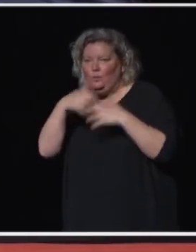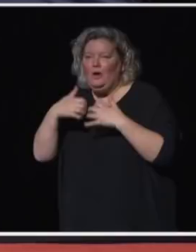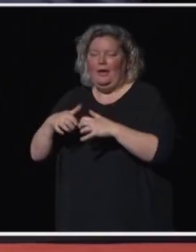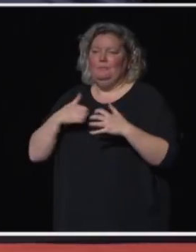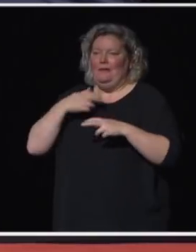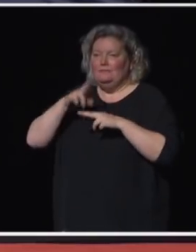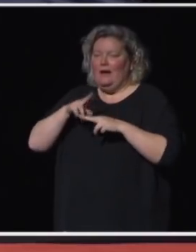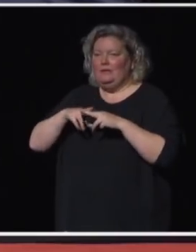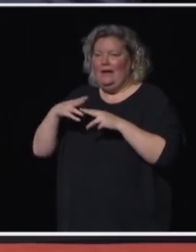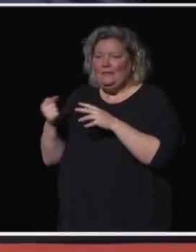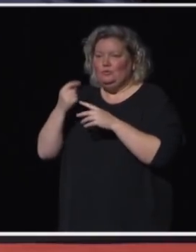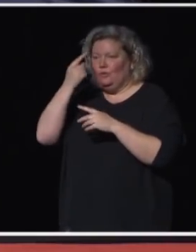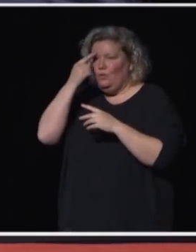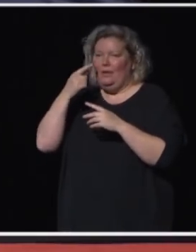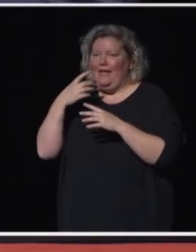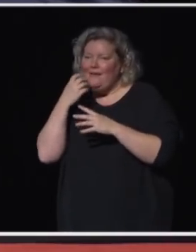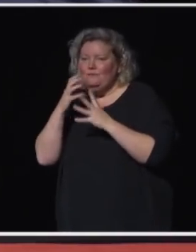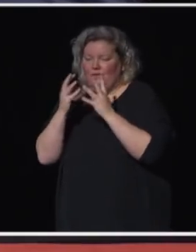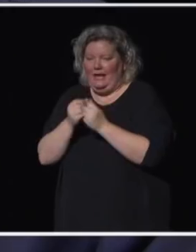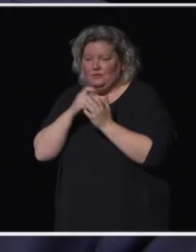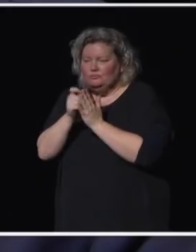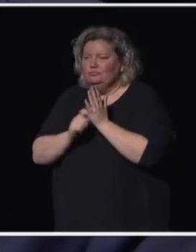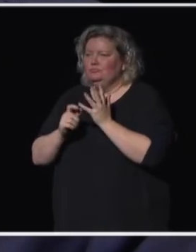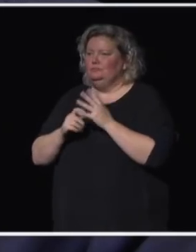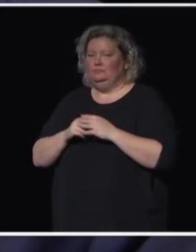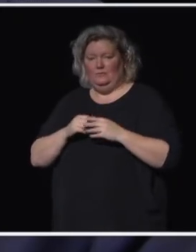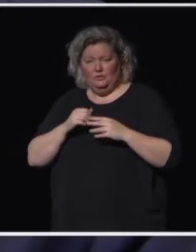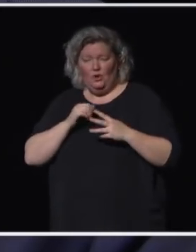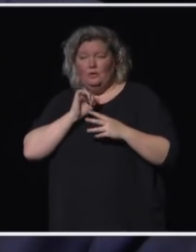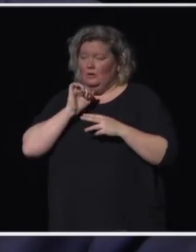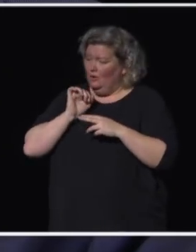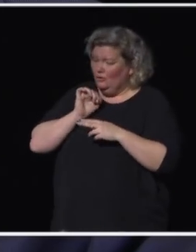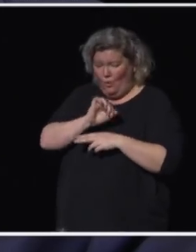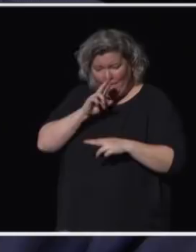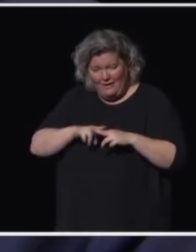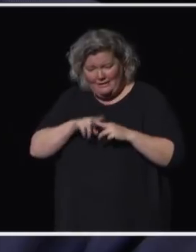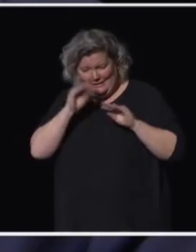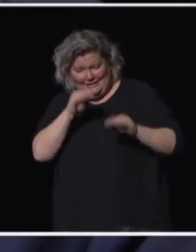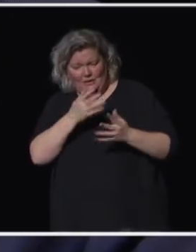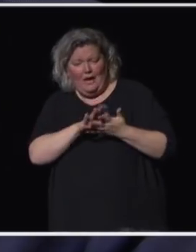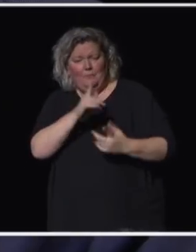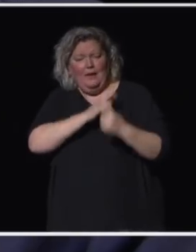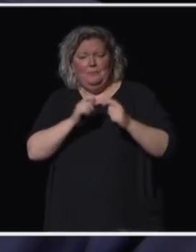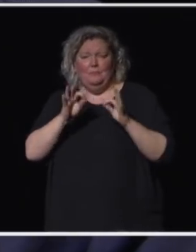Everything had to be evaluated. Everything. Look, he's making you a perfect journalist and he's teaching you how to be a sceptic of absolutely everything. Yeah, yeah.